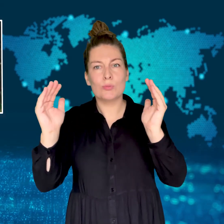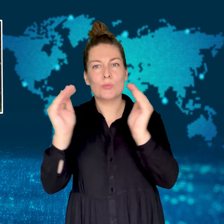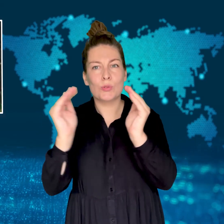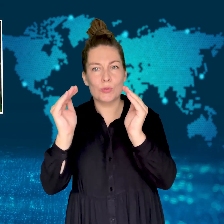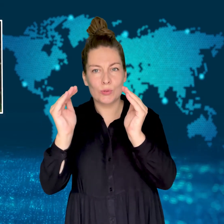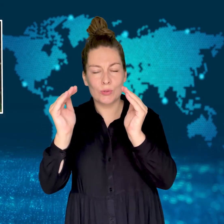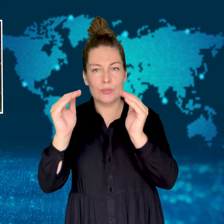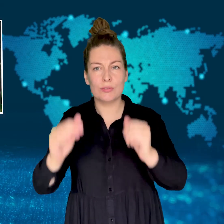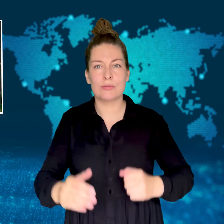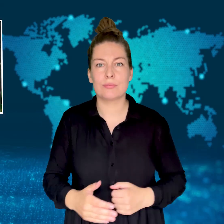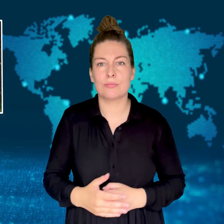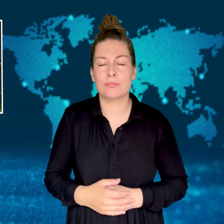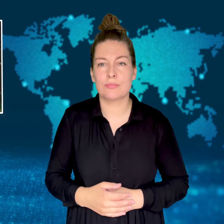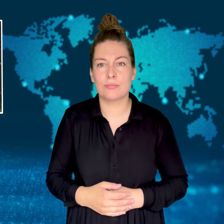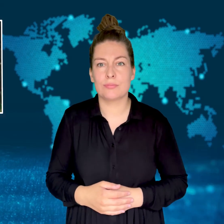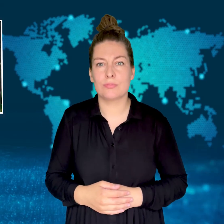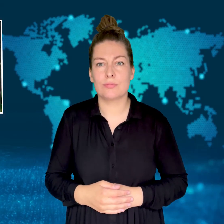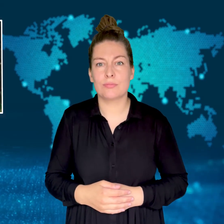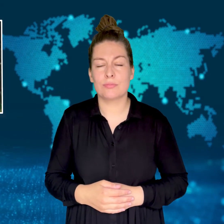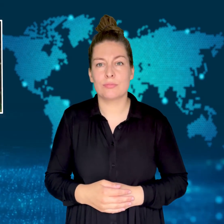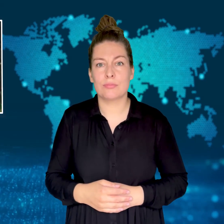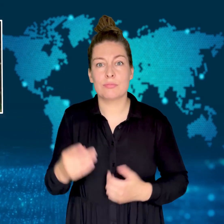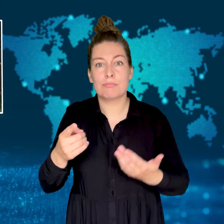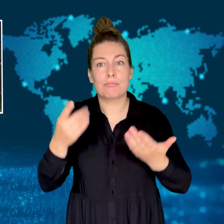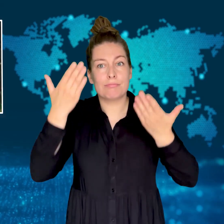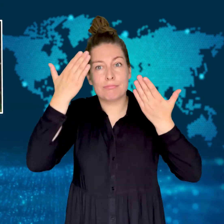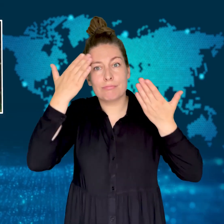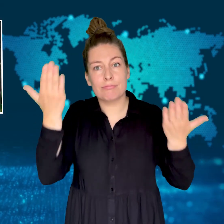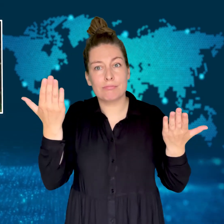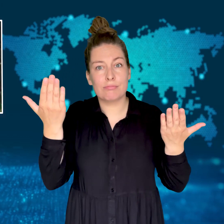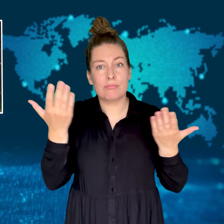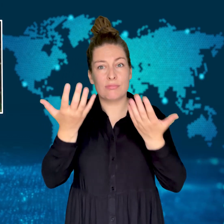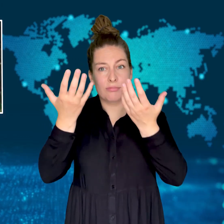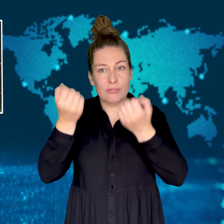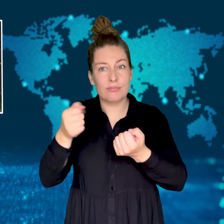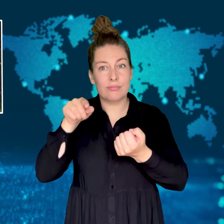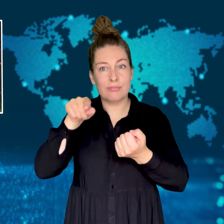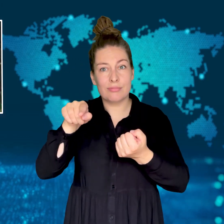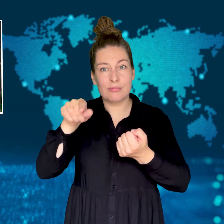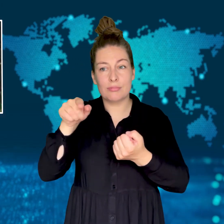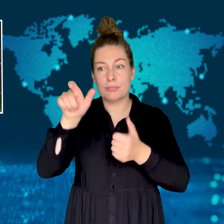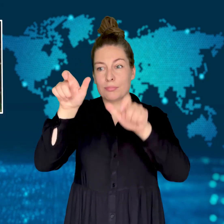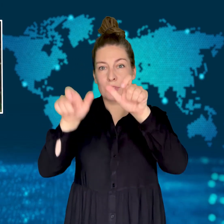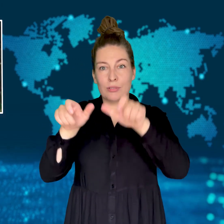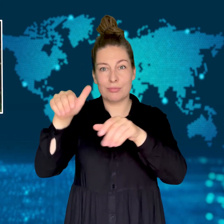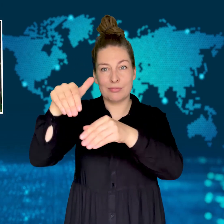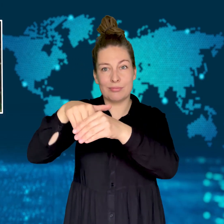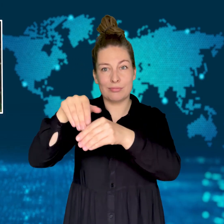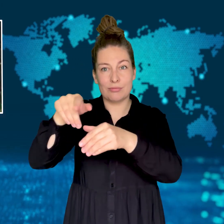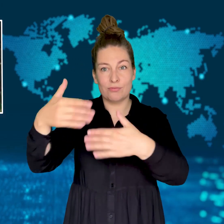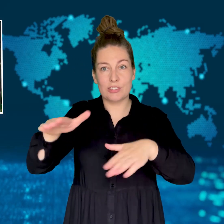Neither the skeleton nor the body have been identified,